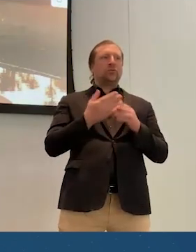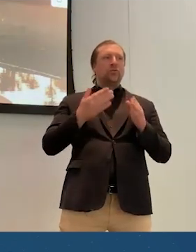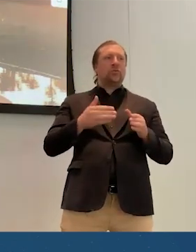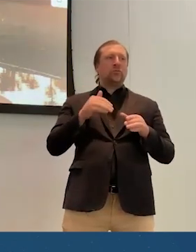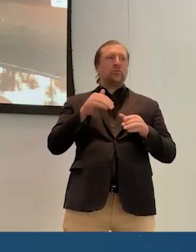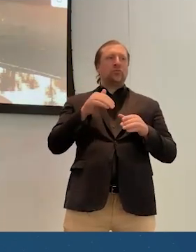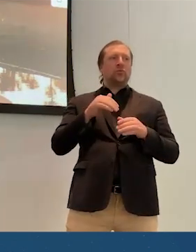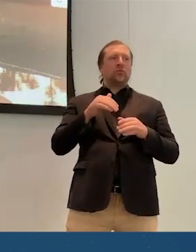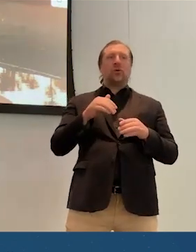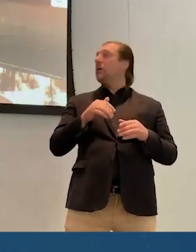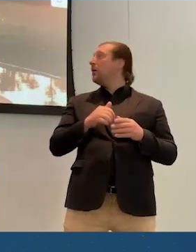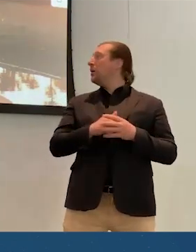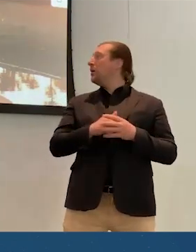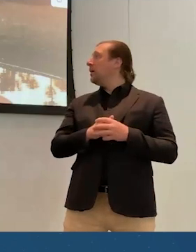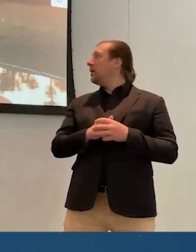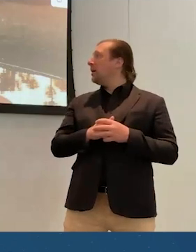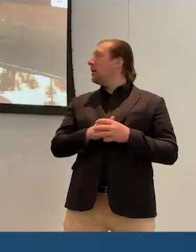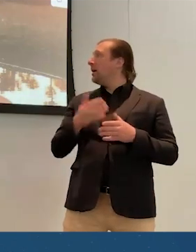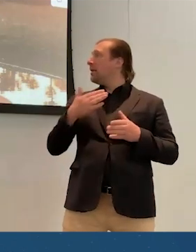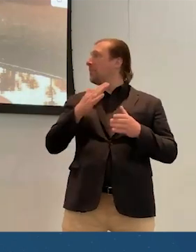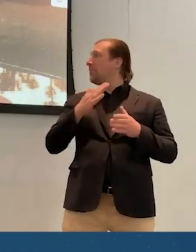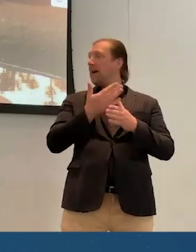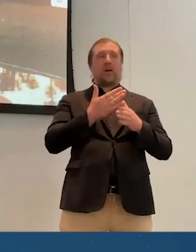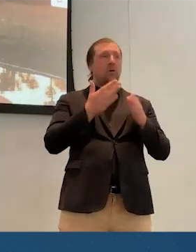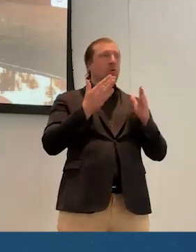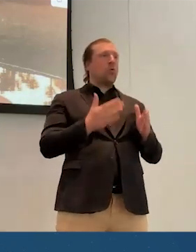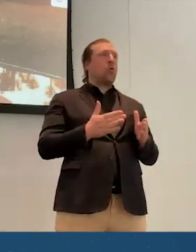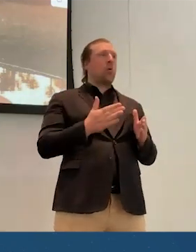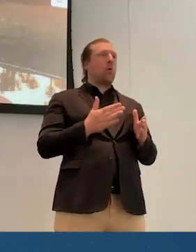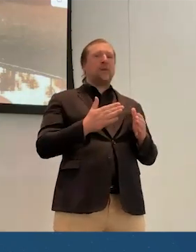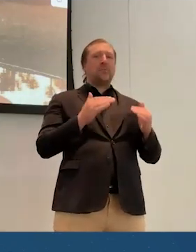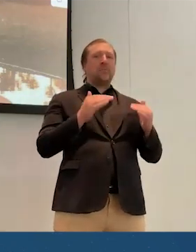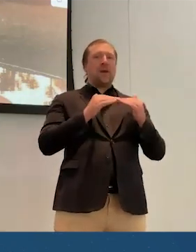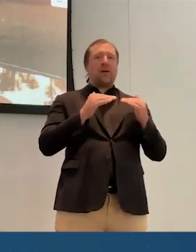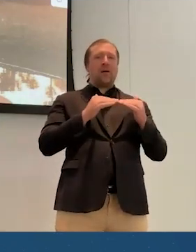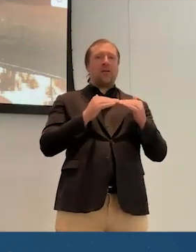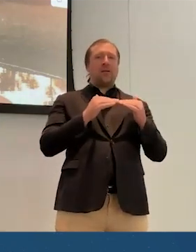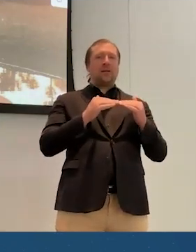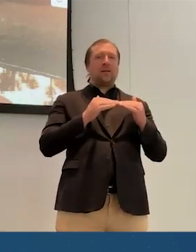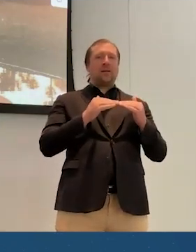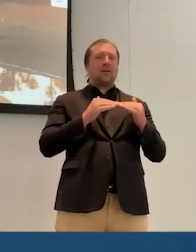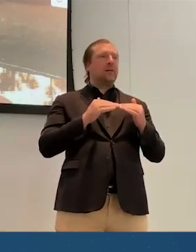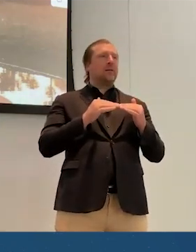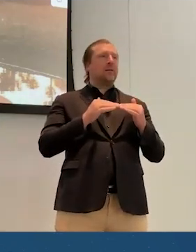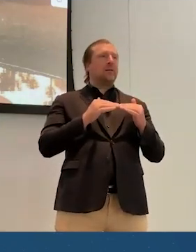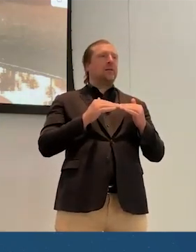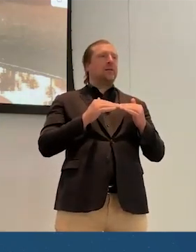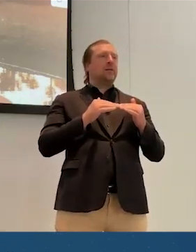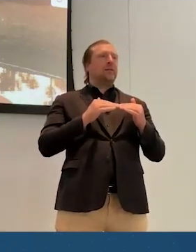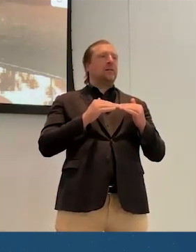Arthur Caetano, with whom I share this joint first authorship for this paper,